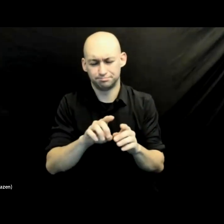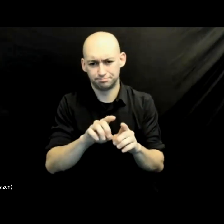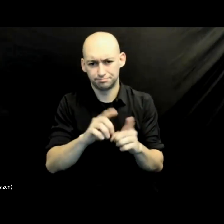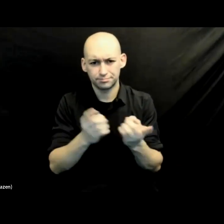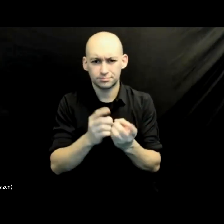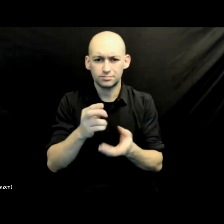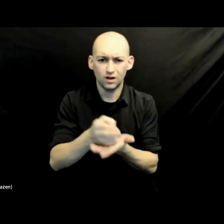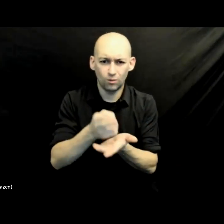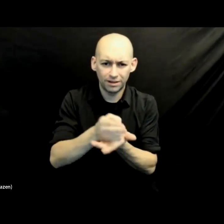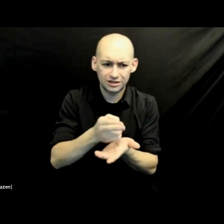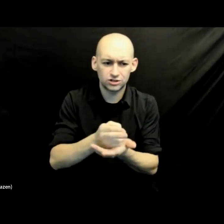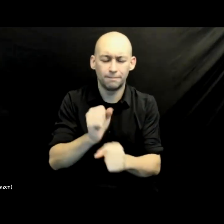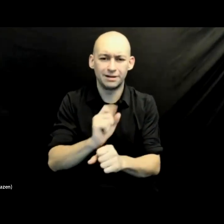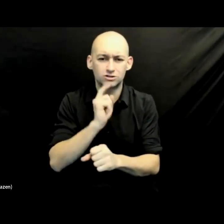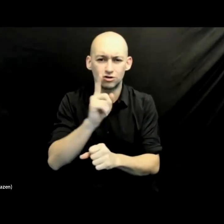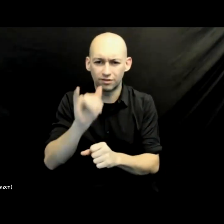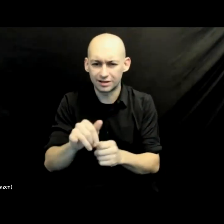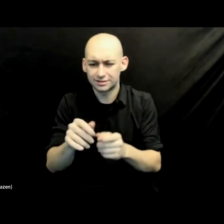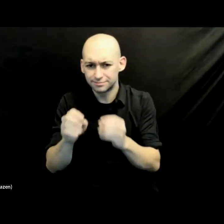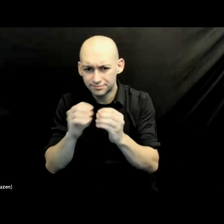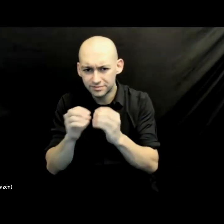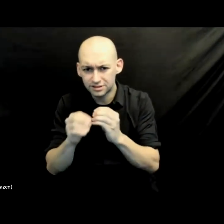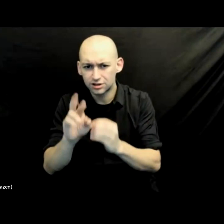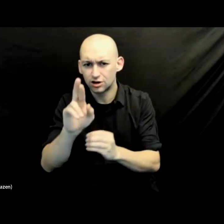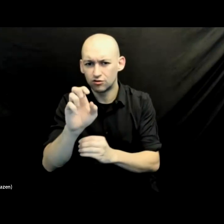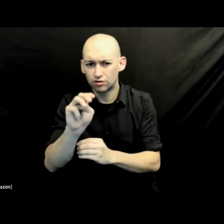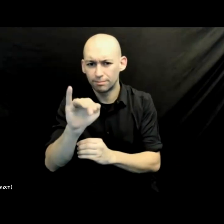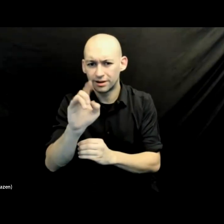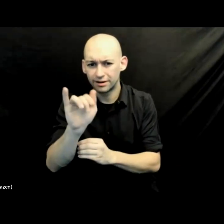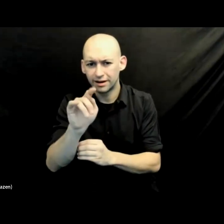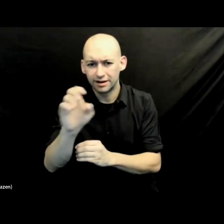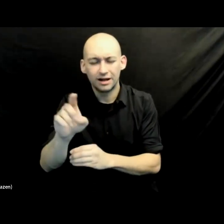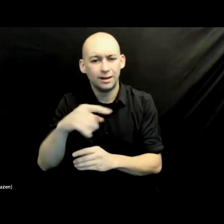sure it was remediated, so that again, because California is so great and it's so diverse,